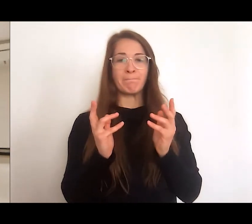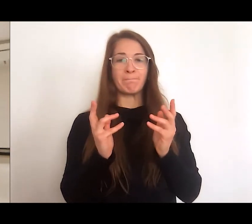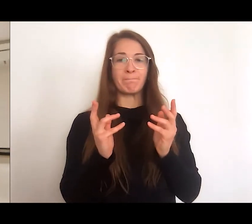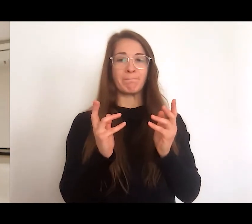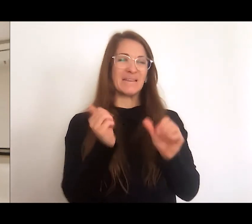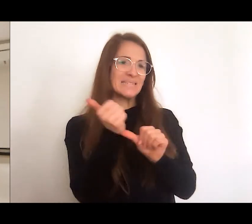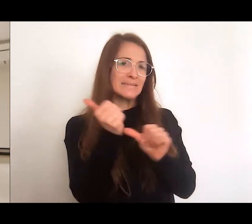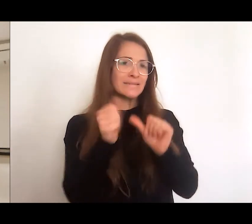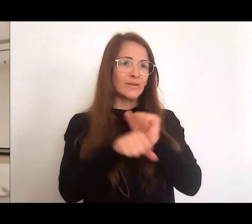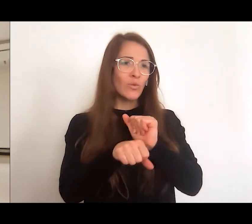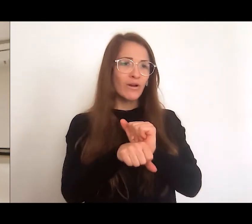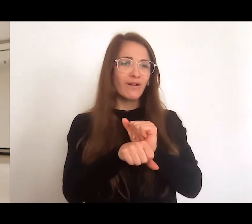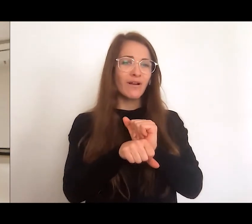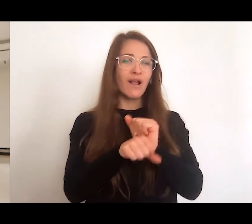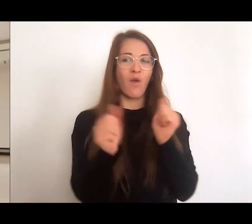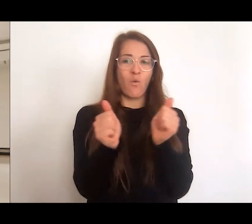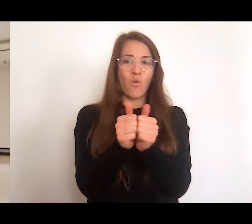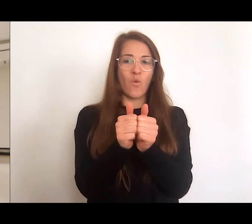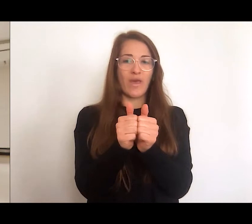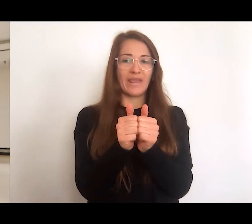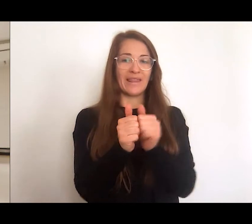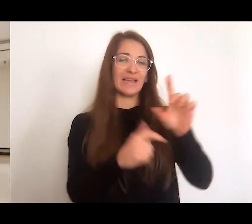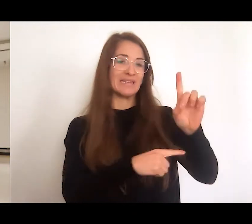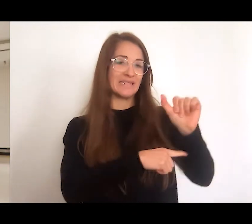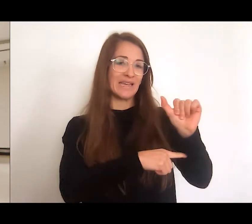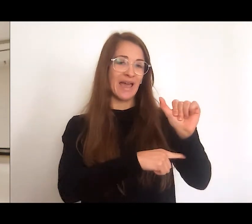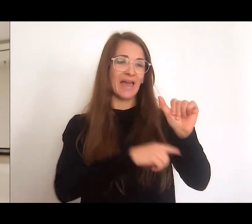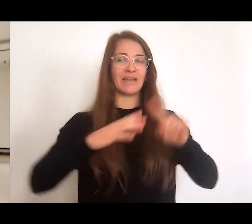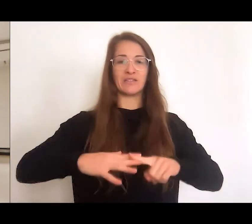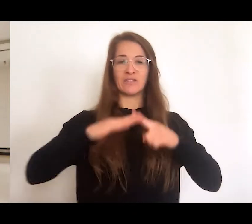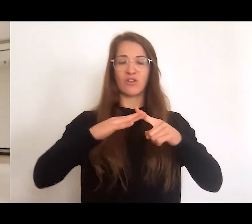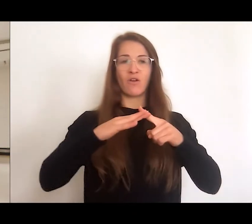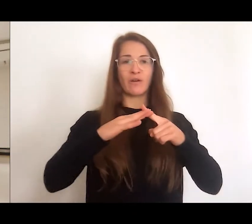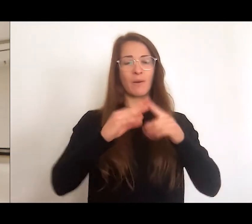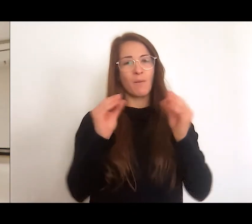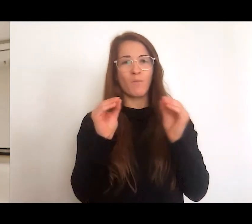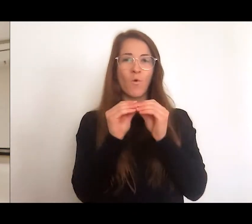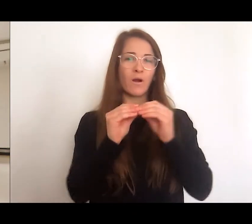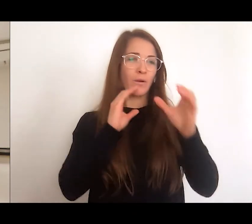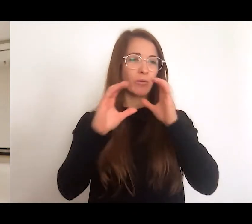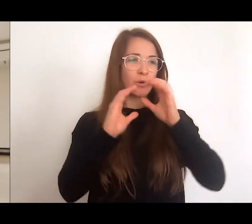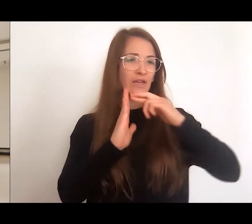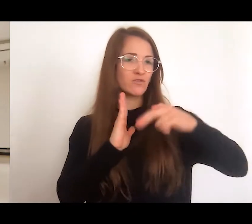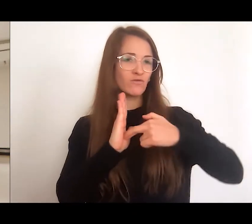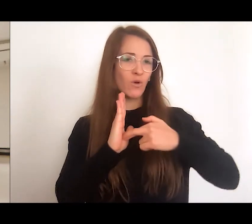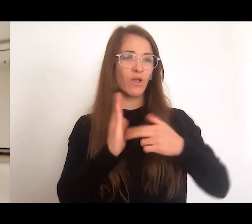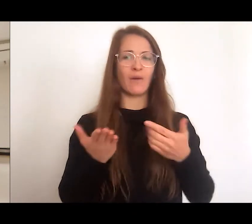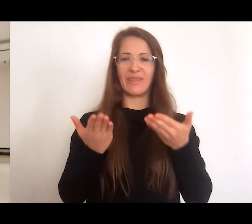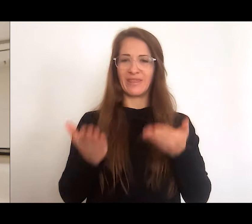REALLY MORE LIKE ASSISTANT WORK WITH THE DA AND MOVED INTO MORE OF A COMMUNICATIONS ROLE.